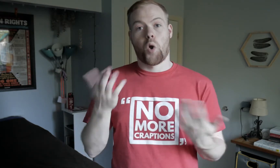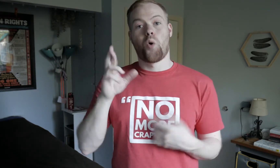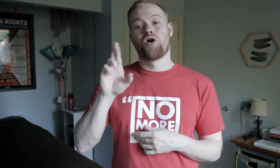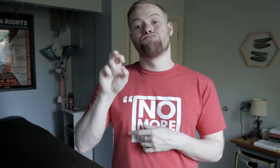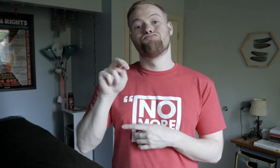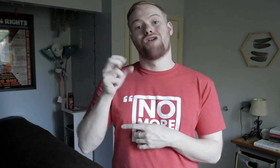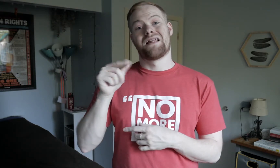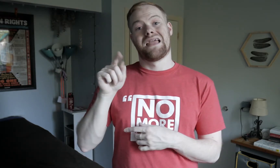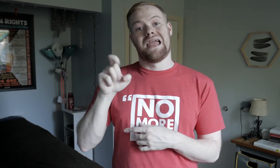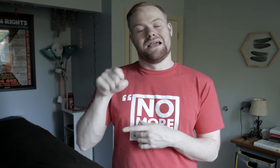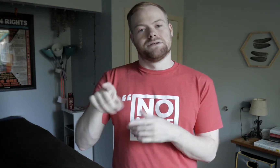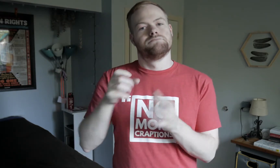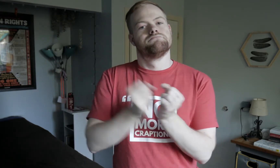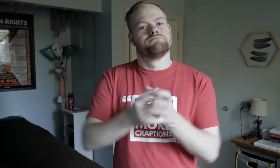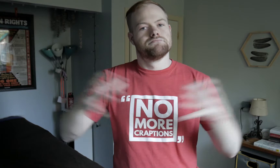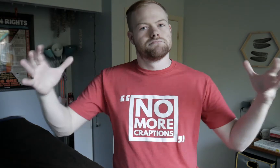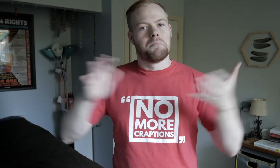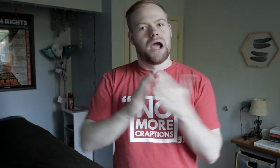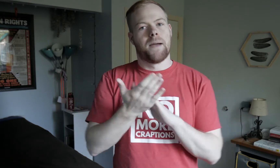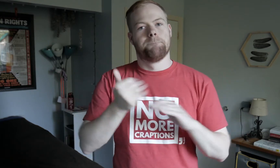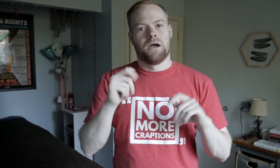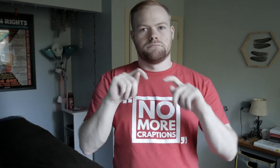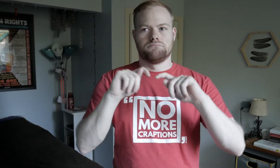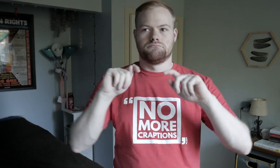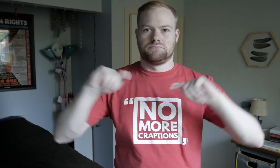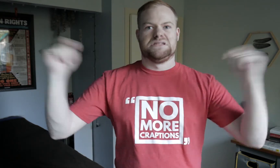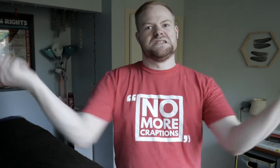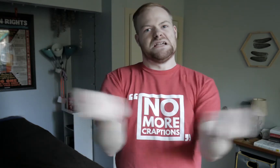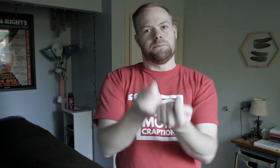So the Renegades grew and became a big team.